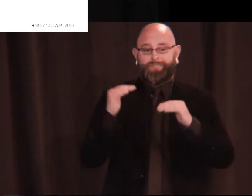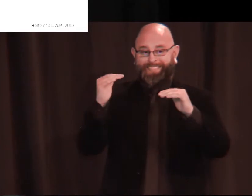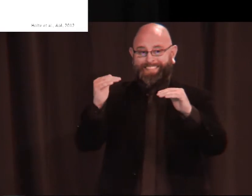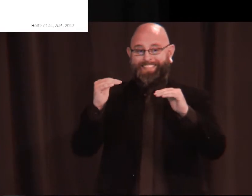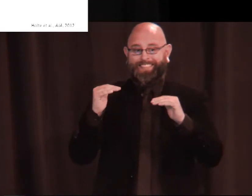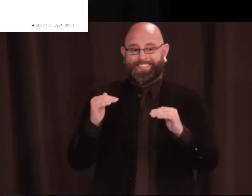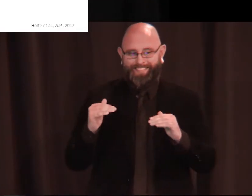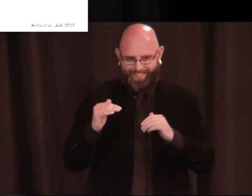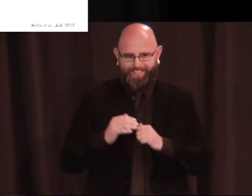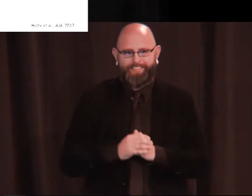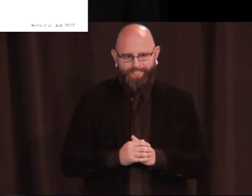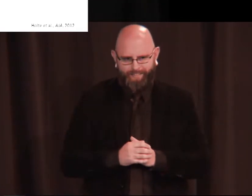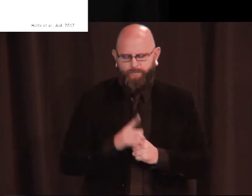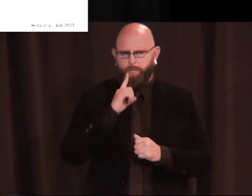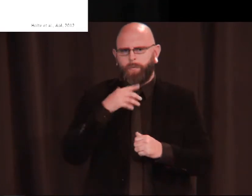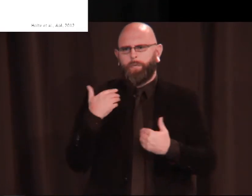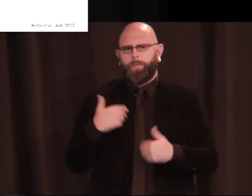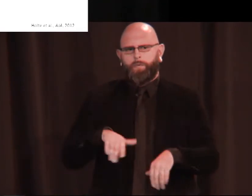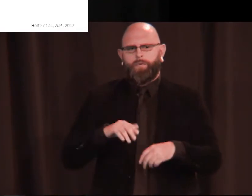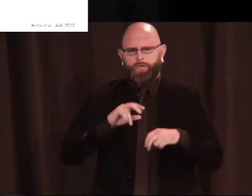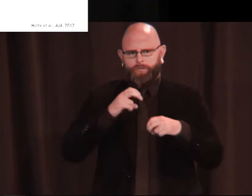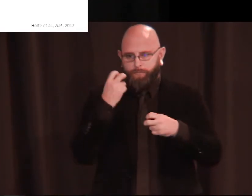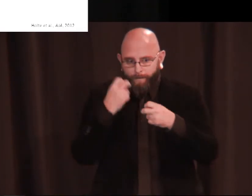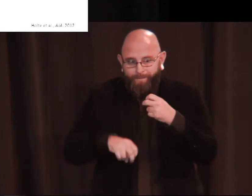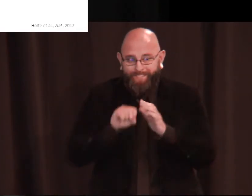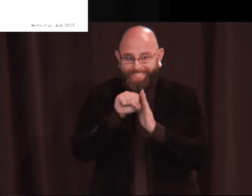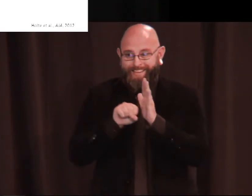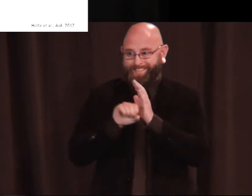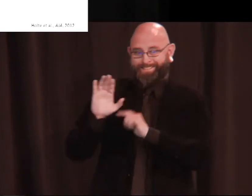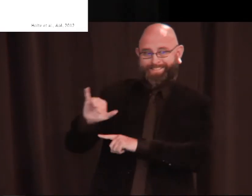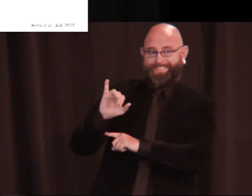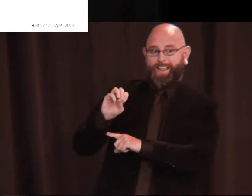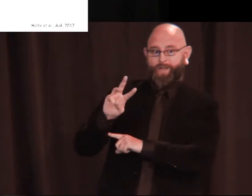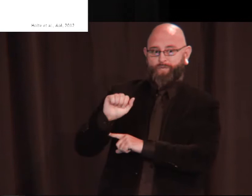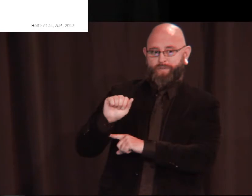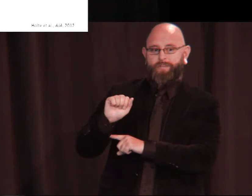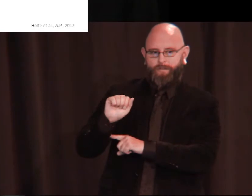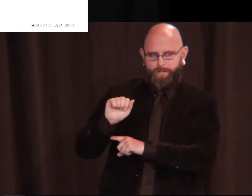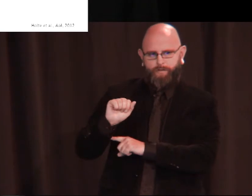like where I come from in Iowa, trying to have more access to specialized providers.